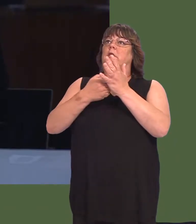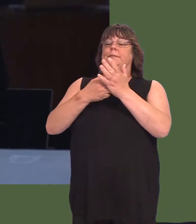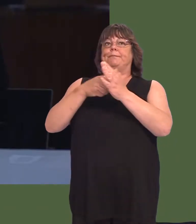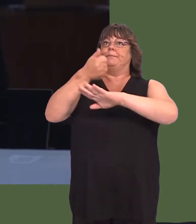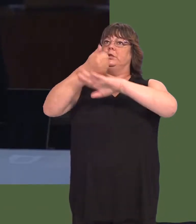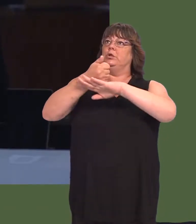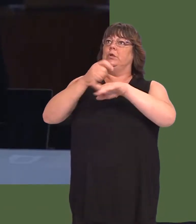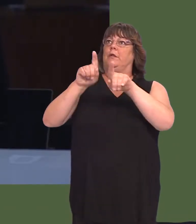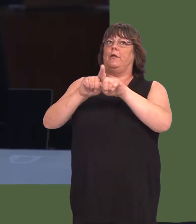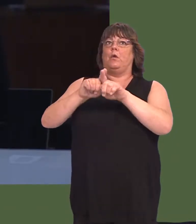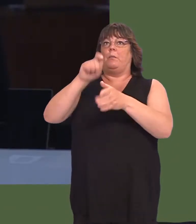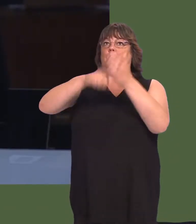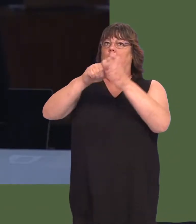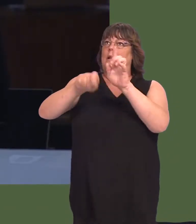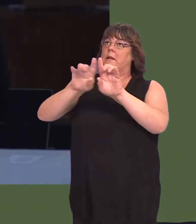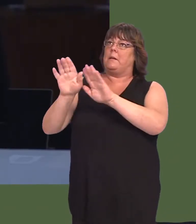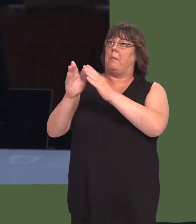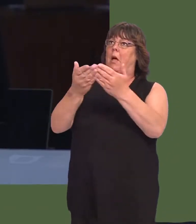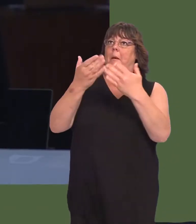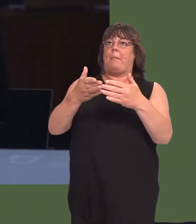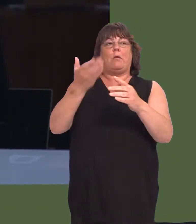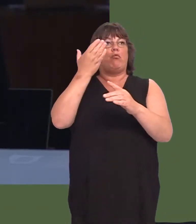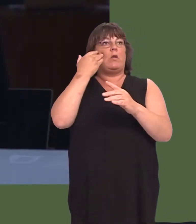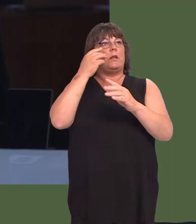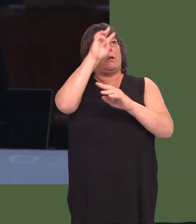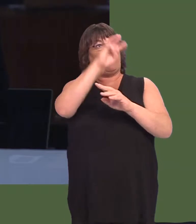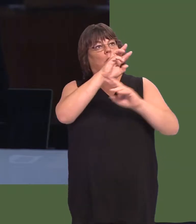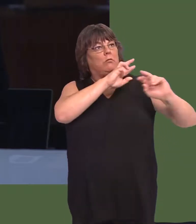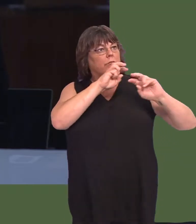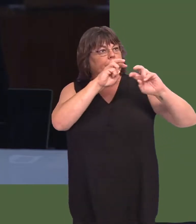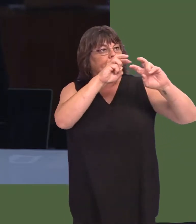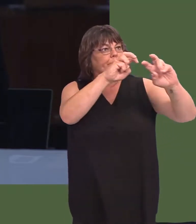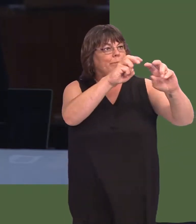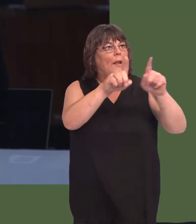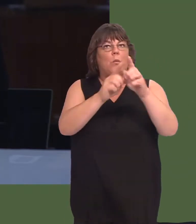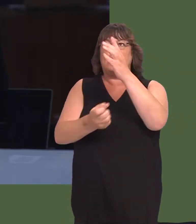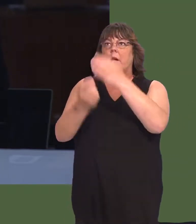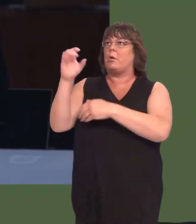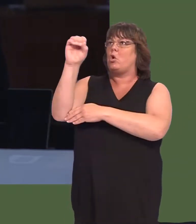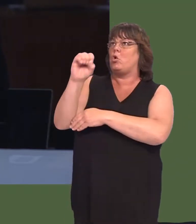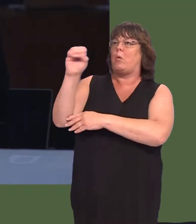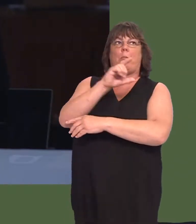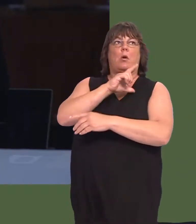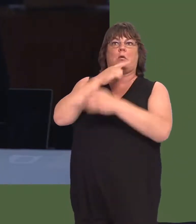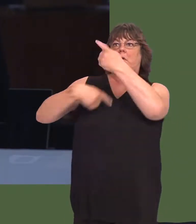an extensive survey of businesses in the UK and on the continent in light of the EU referendum